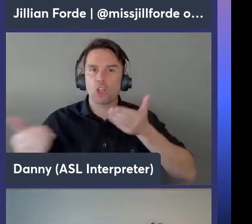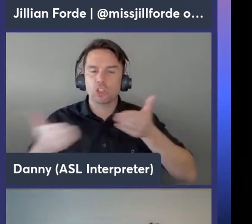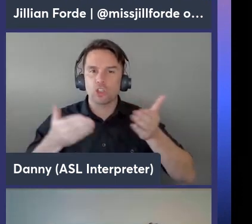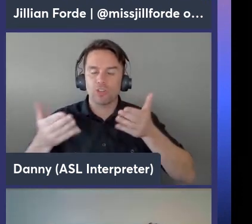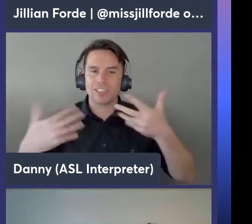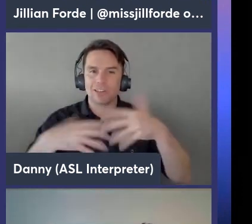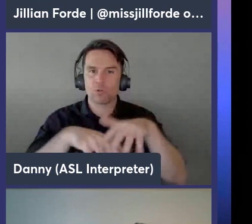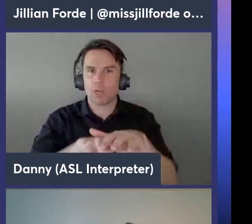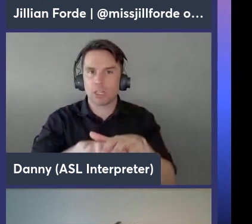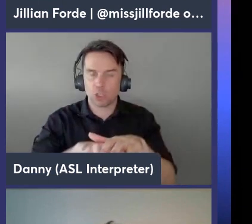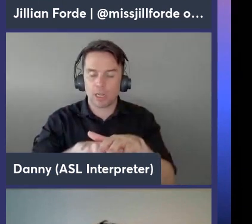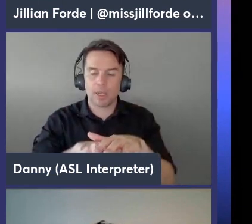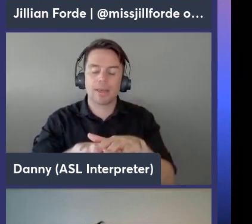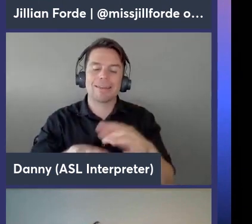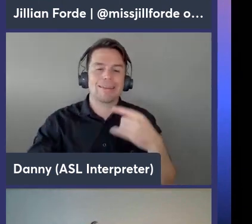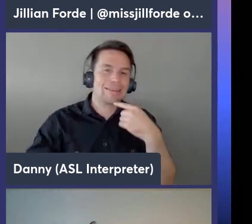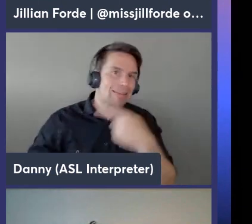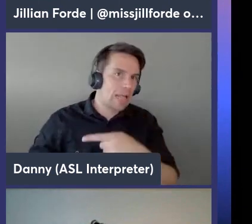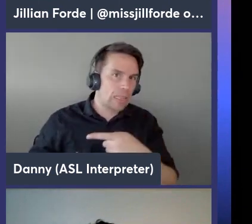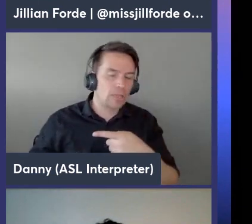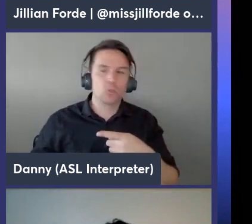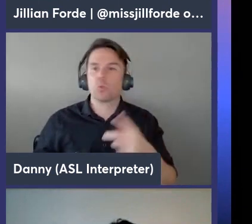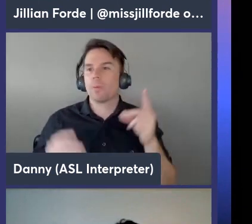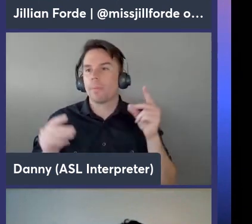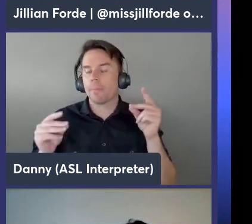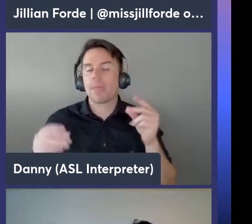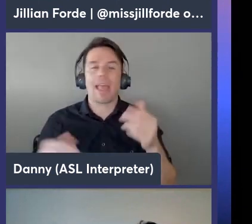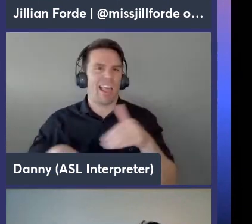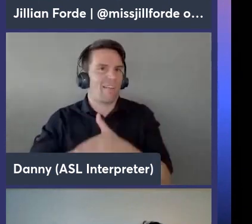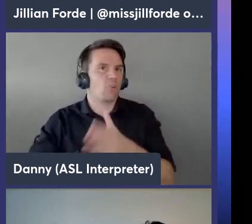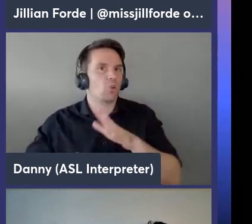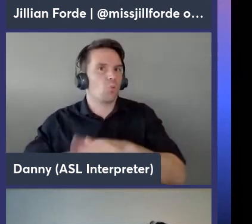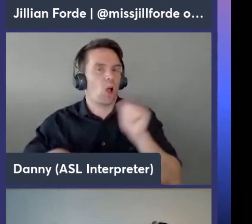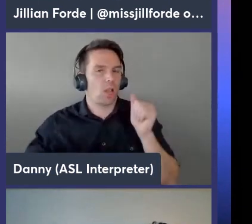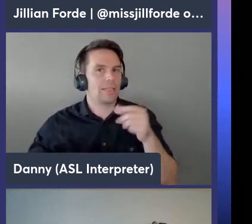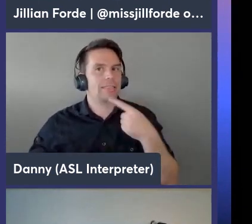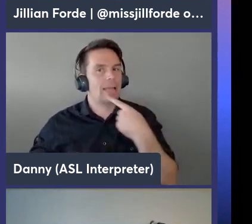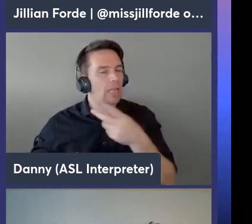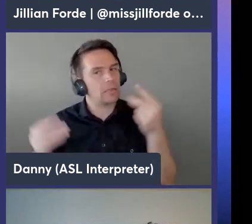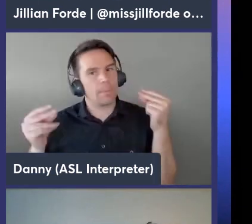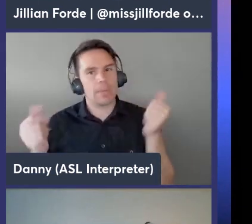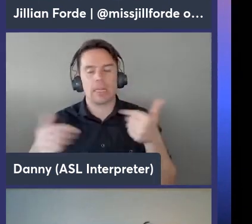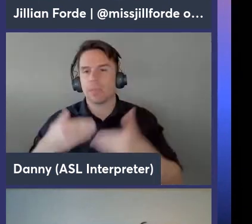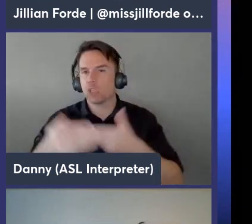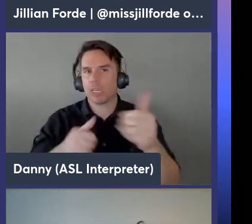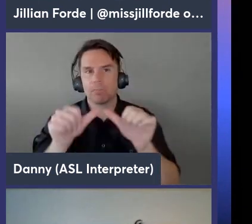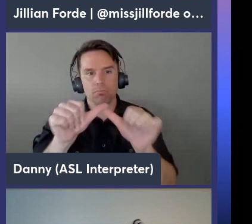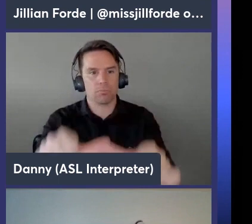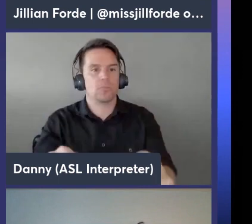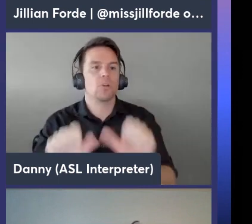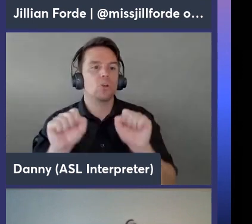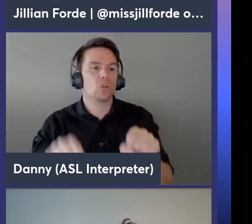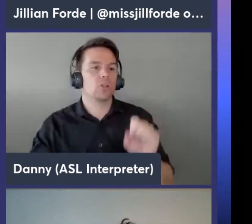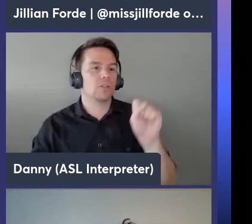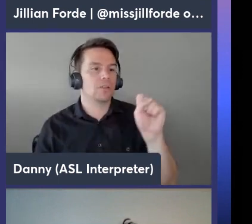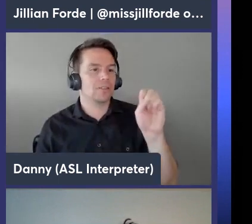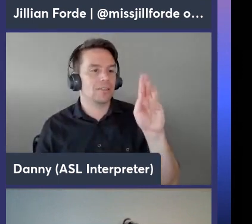and tell it to proceed immediately after you call the integration. You can do sync polling, so you can tell a service to execute,